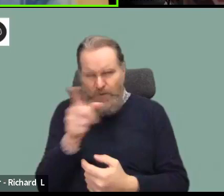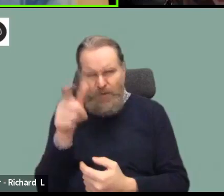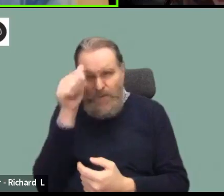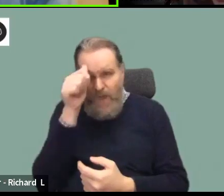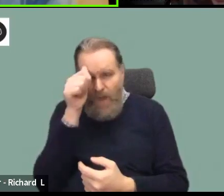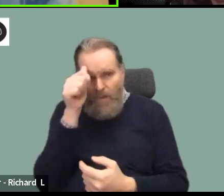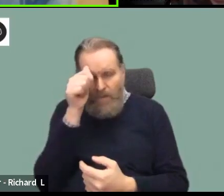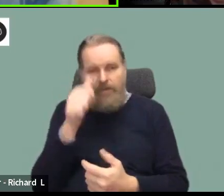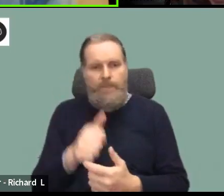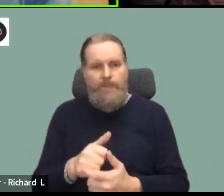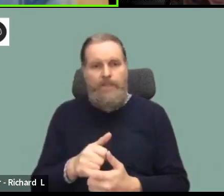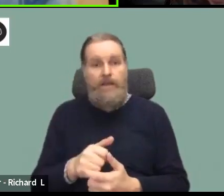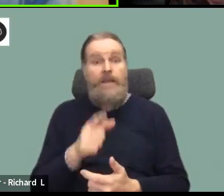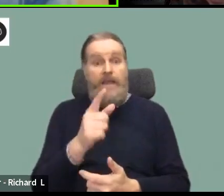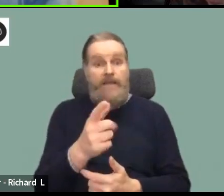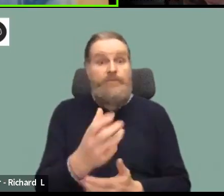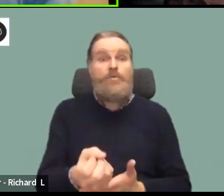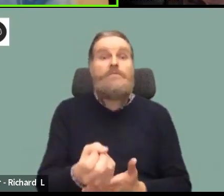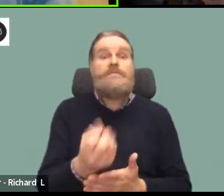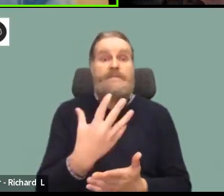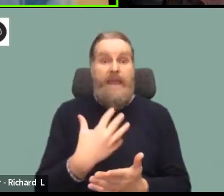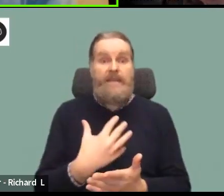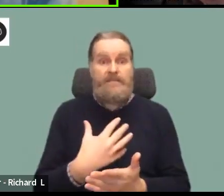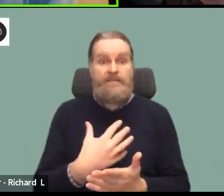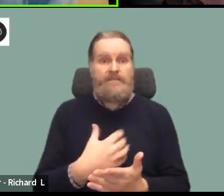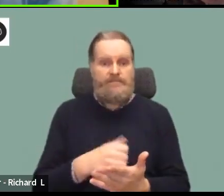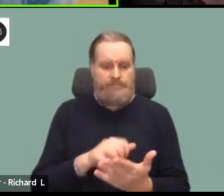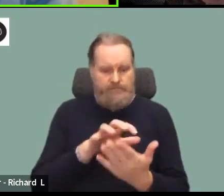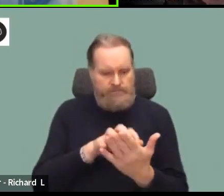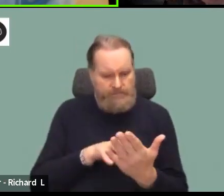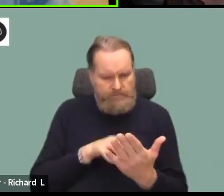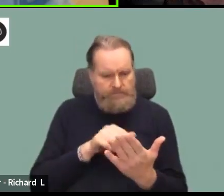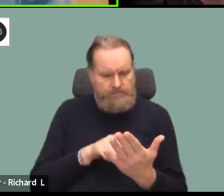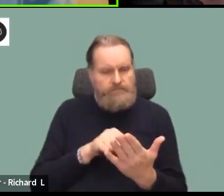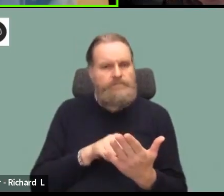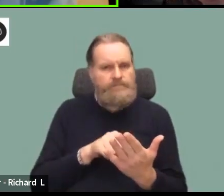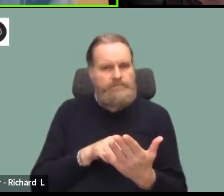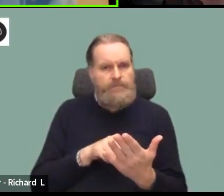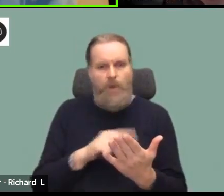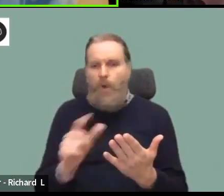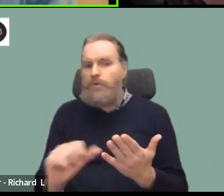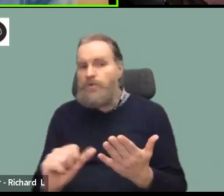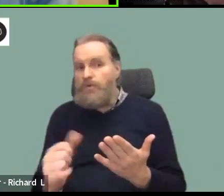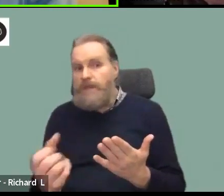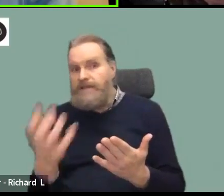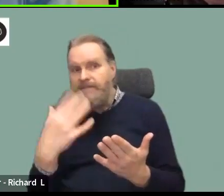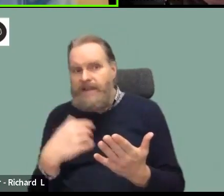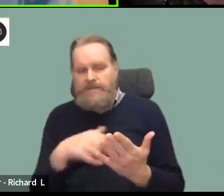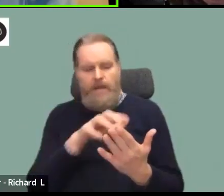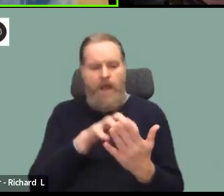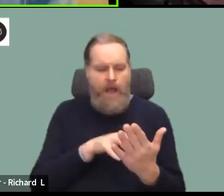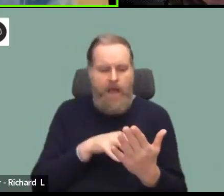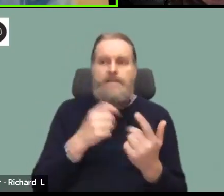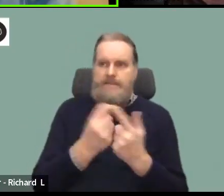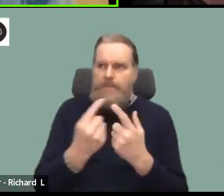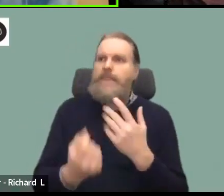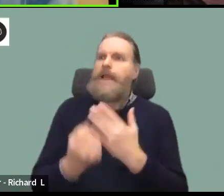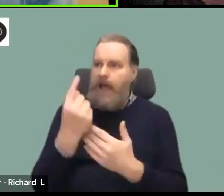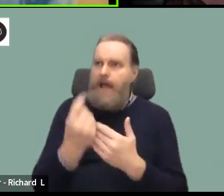on reps in the workplace is you know their employer works. So if People put So if People put in submissions or if People put in submissions or didn't, or. since of since thought you know what something's happened then